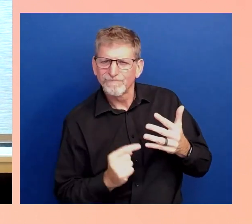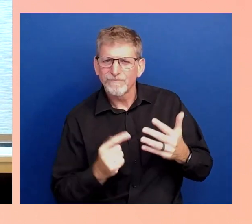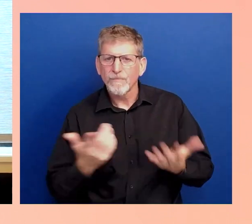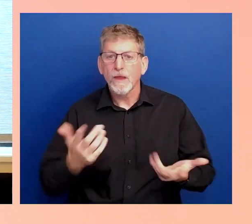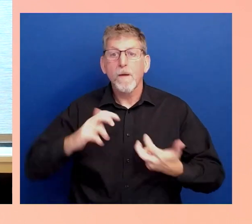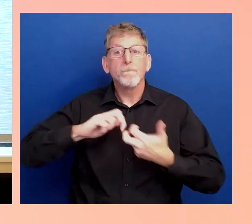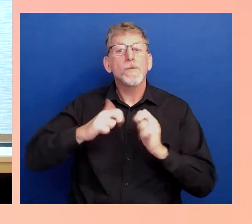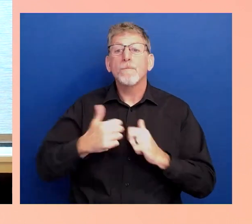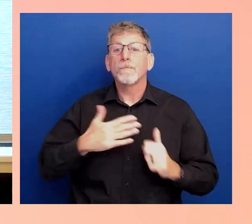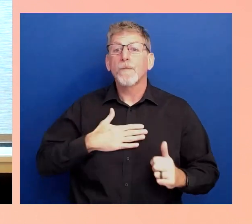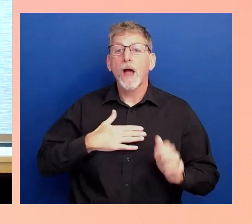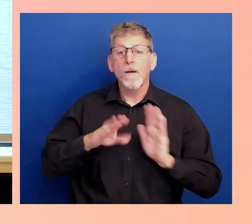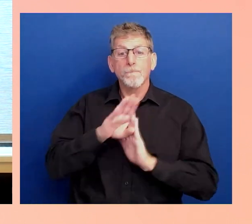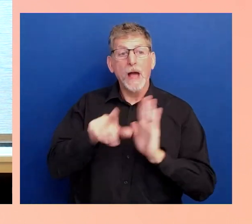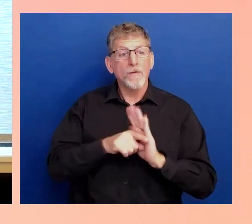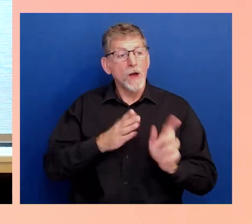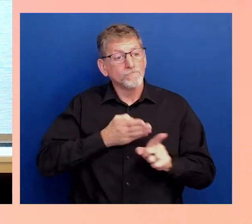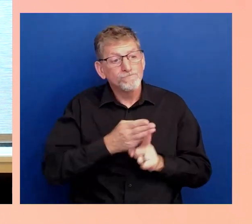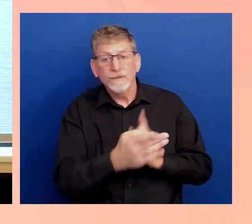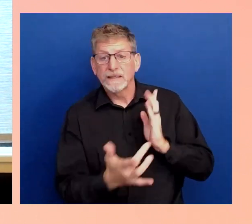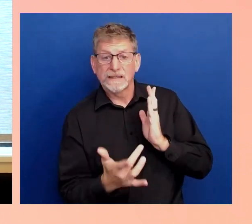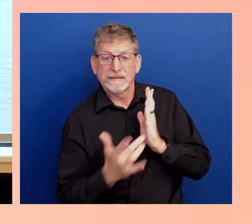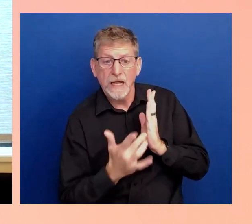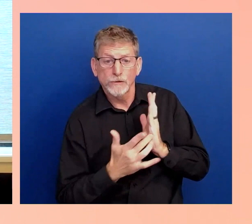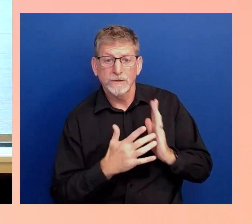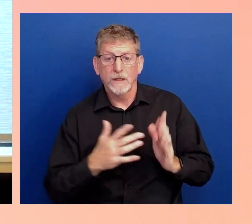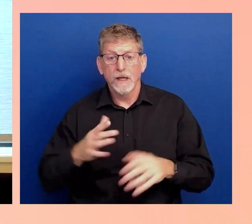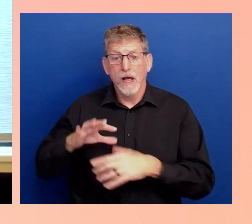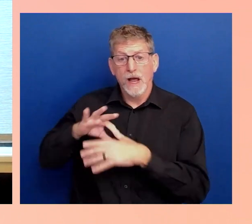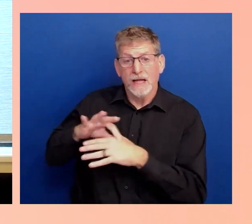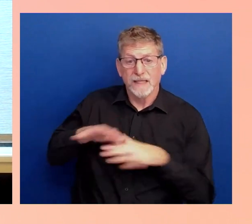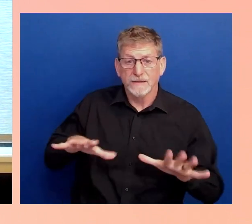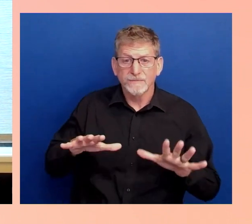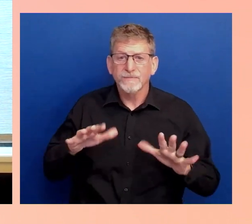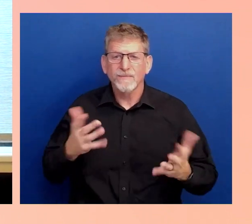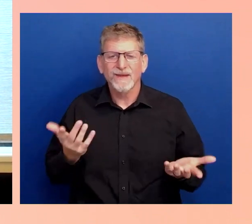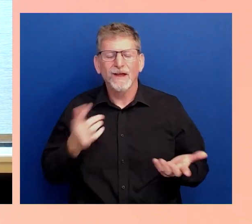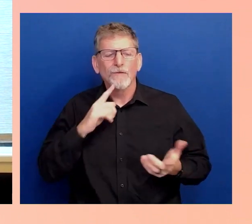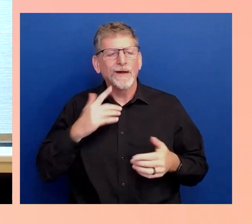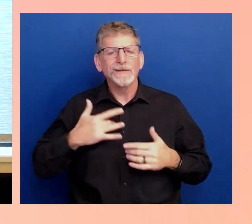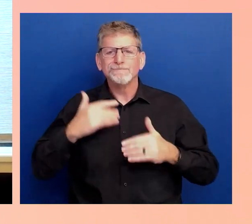and we can only go so far like handcrafting, say a help article,